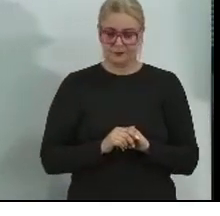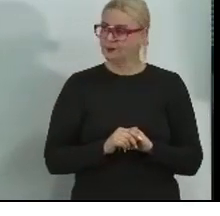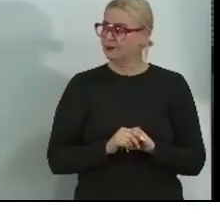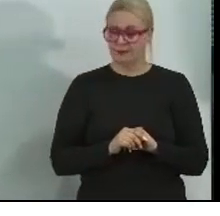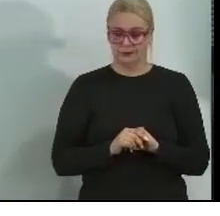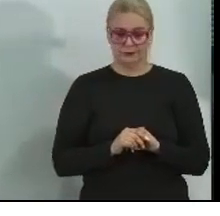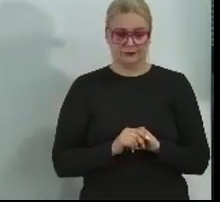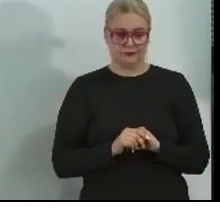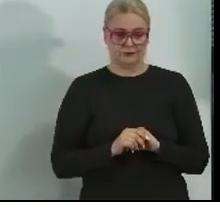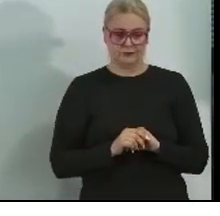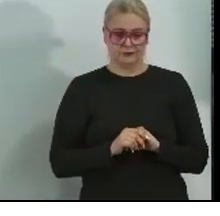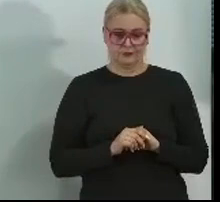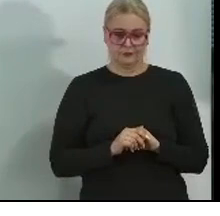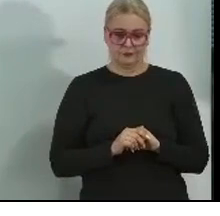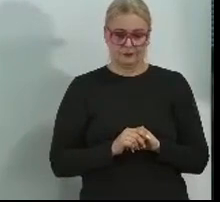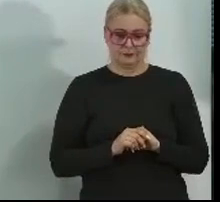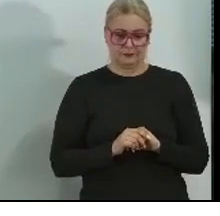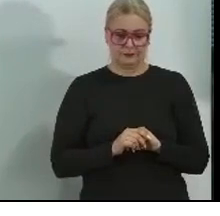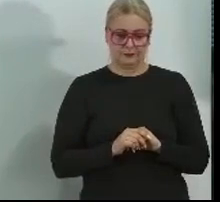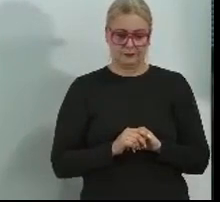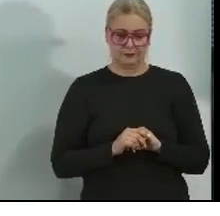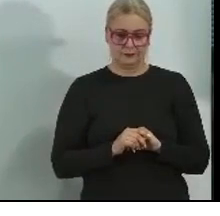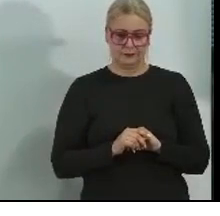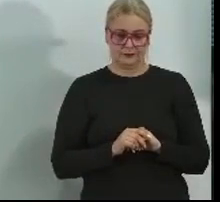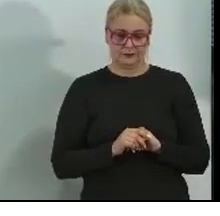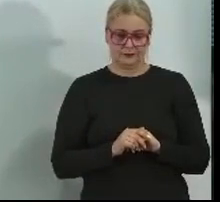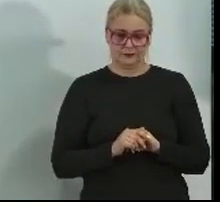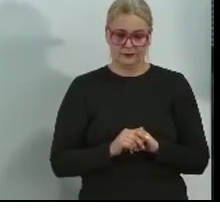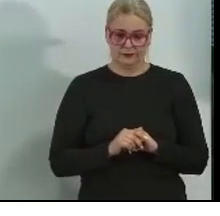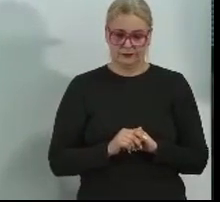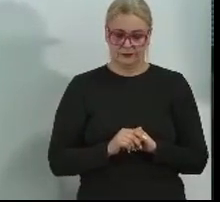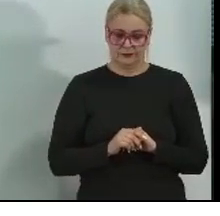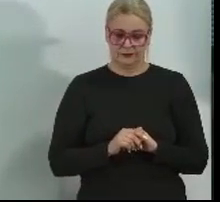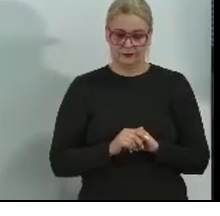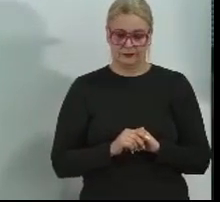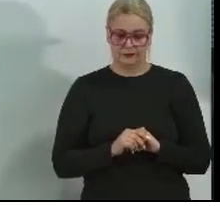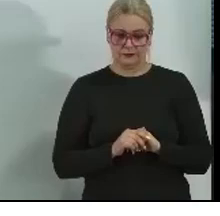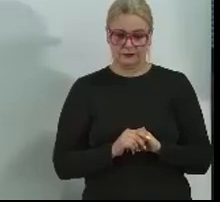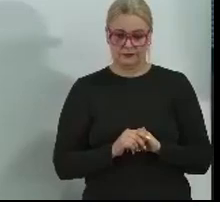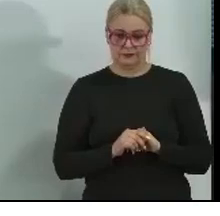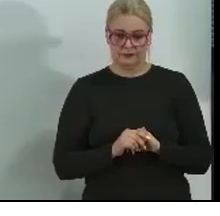How is sport perceived in your mind in terms of disability and, and some of the things that you